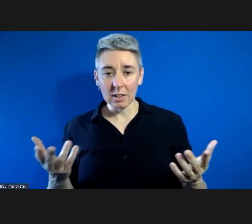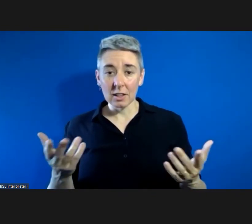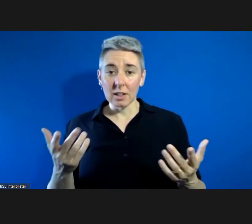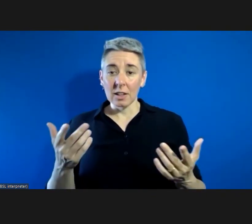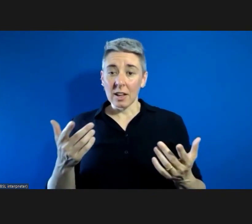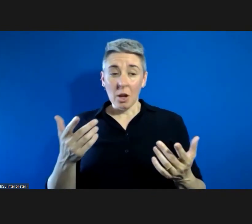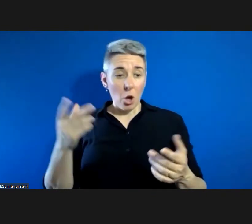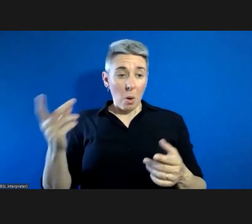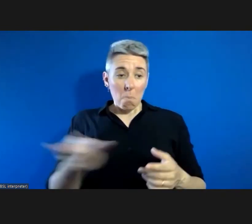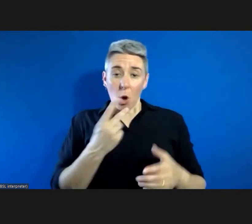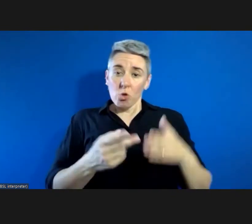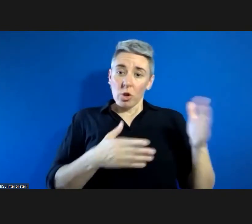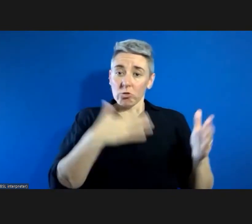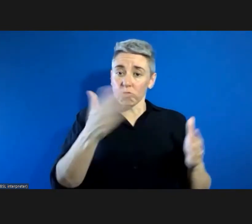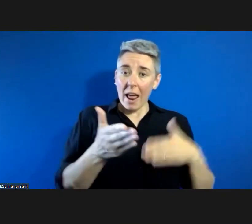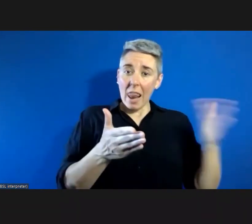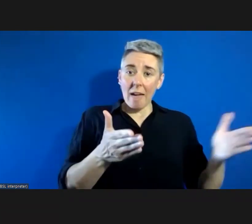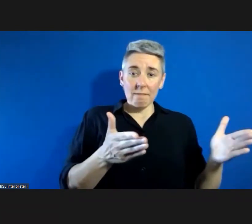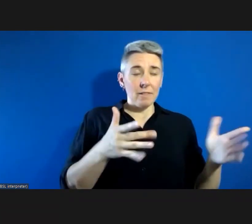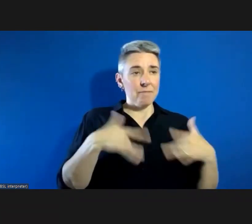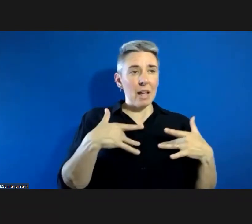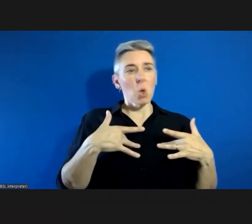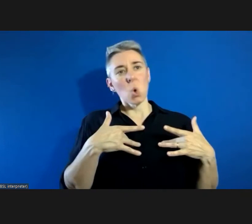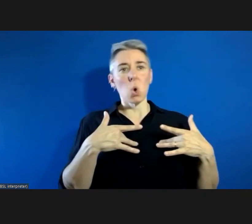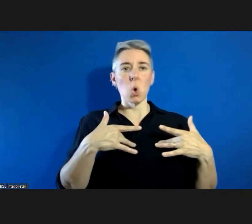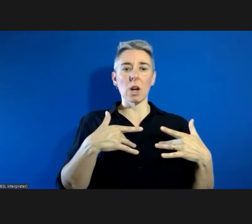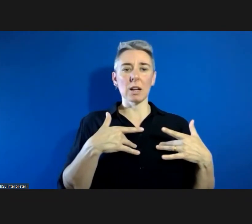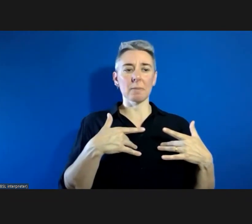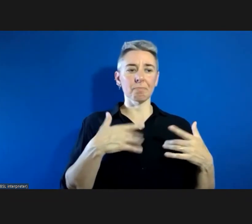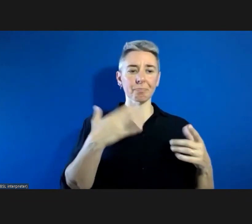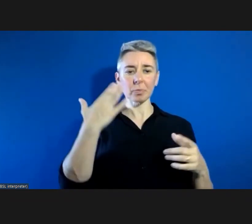that needs to divide non-middle class people in order to remain relevant,